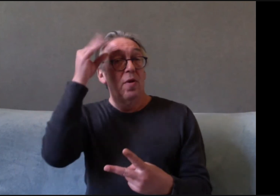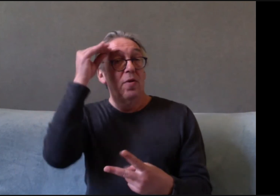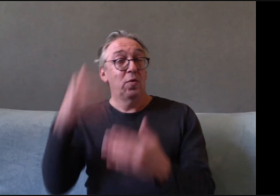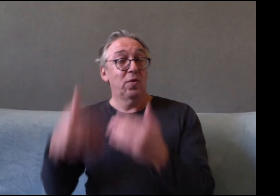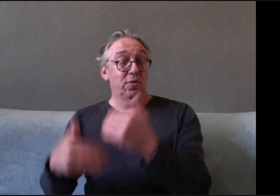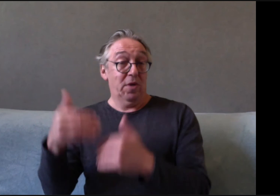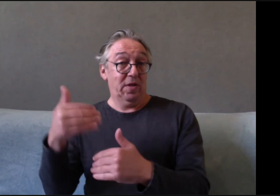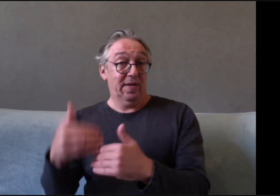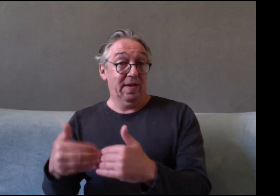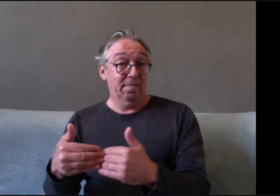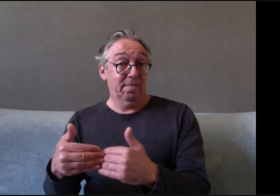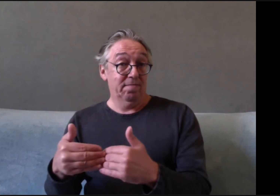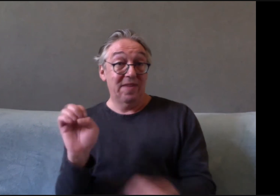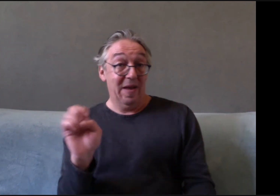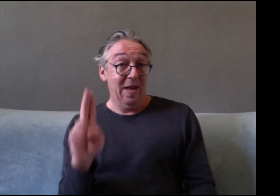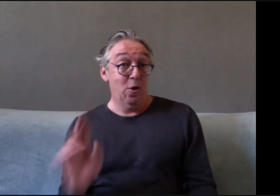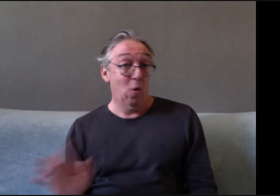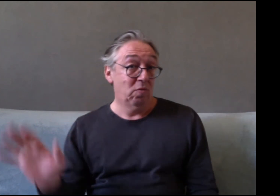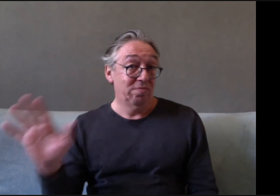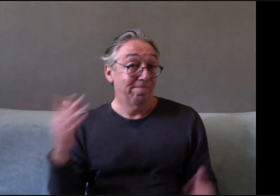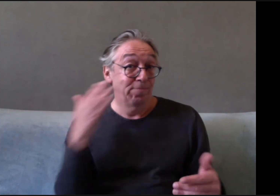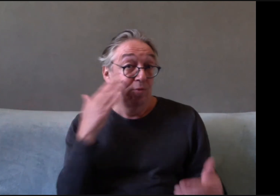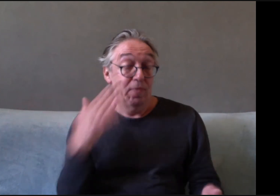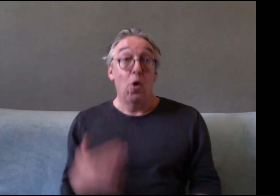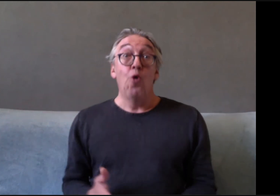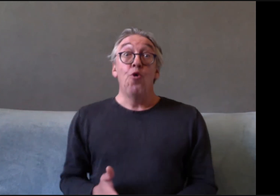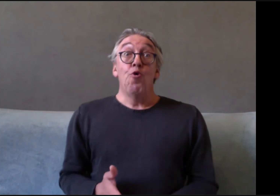Once you've gotten the right to treatment is still not over.